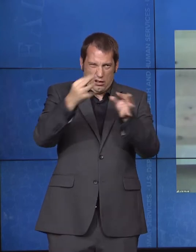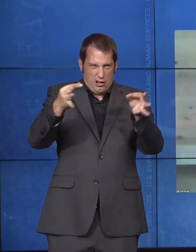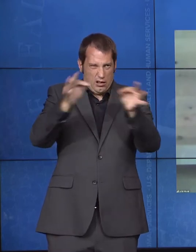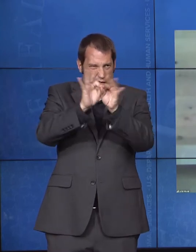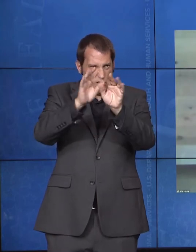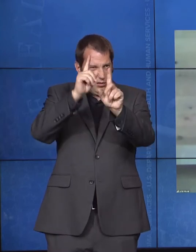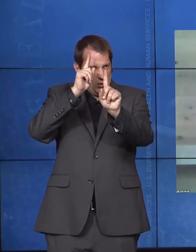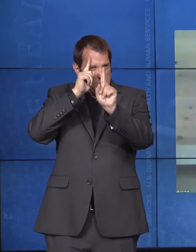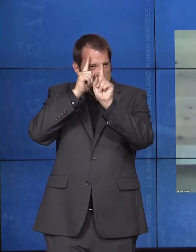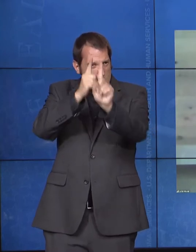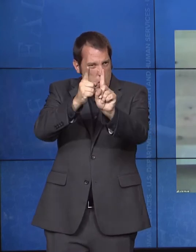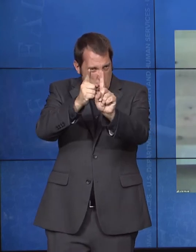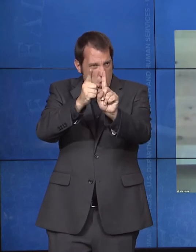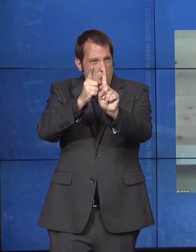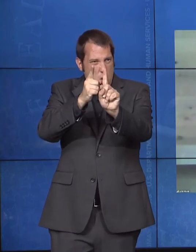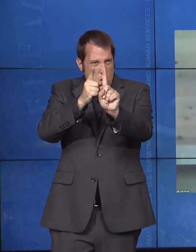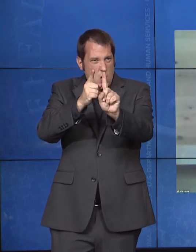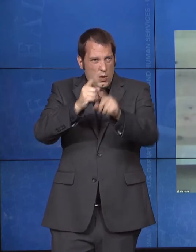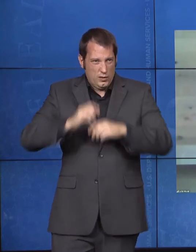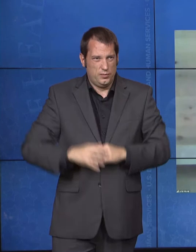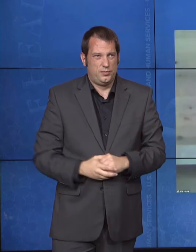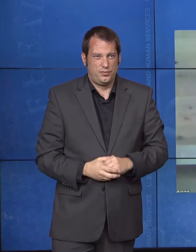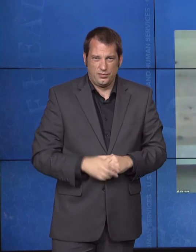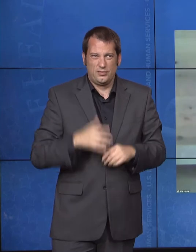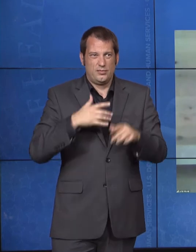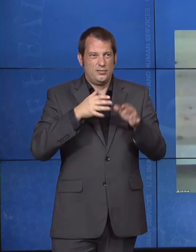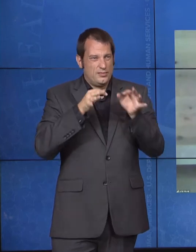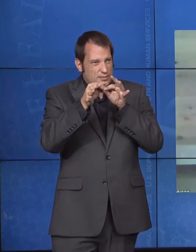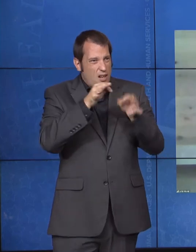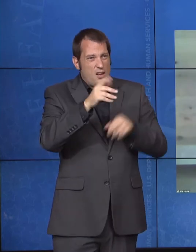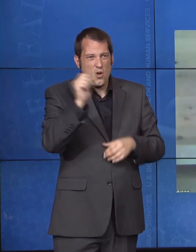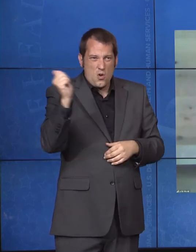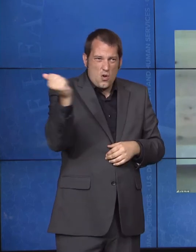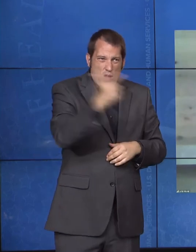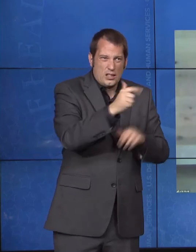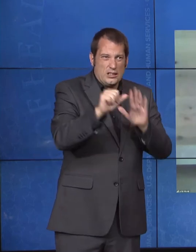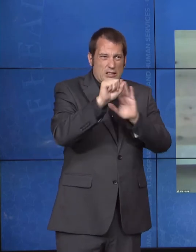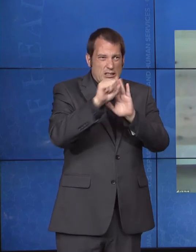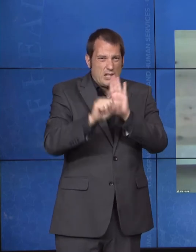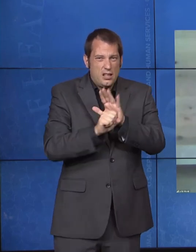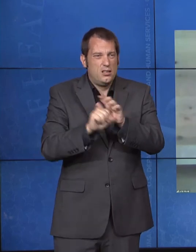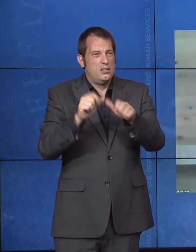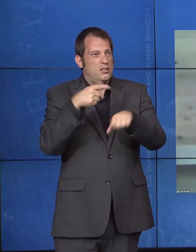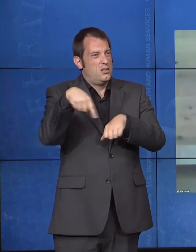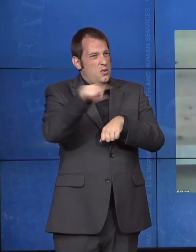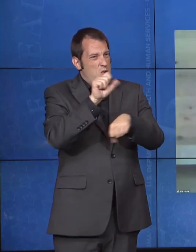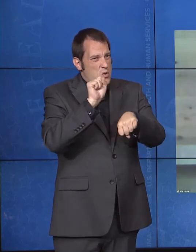things that we've really been working hard on during the response to COVID-19 is the